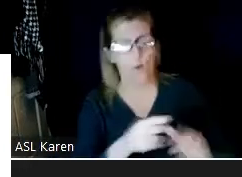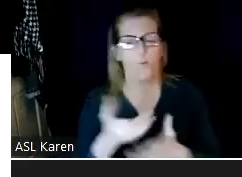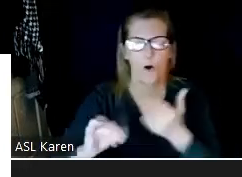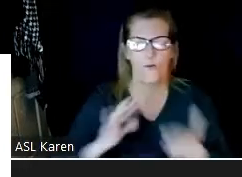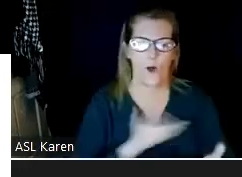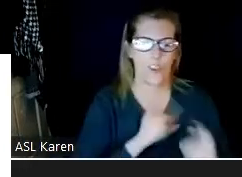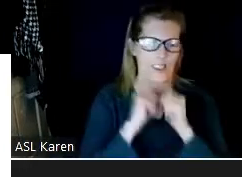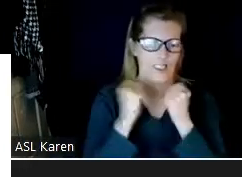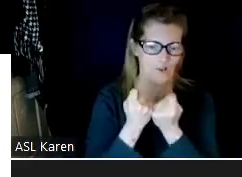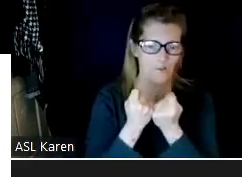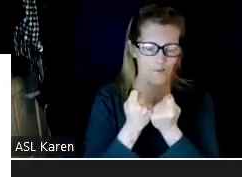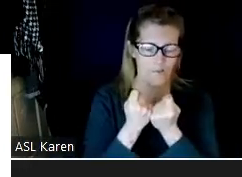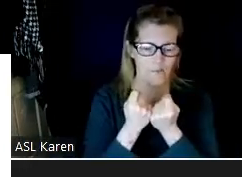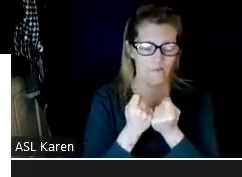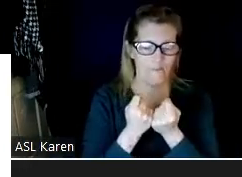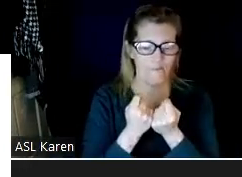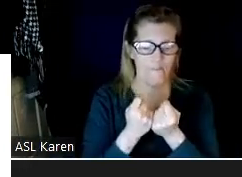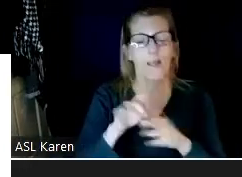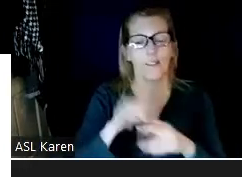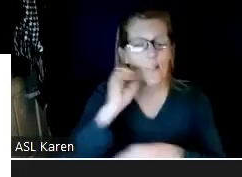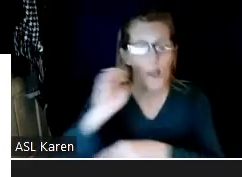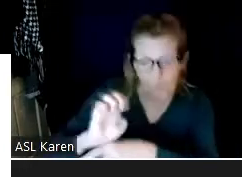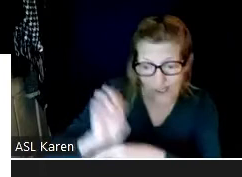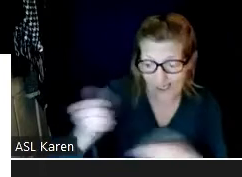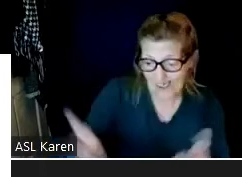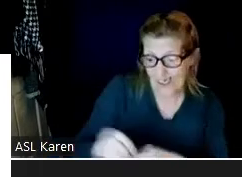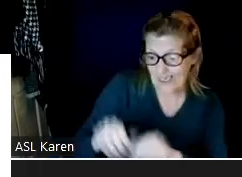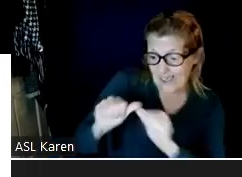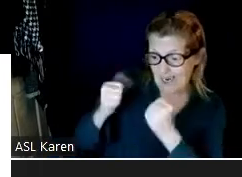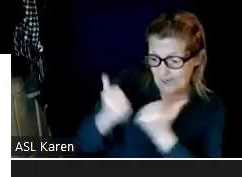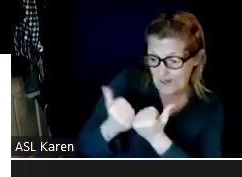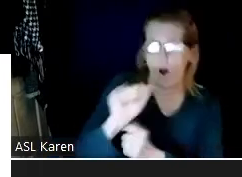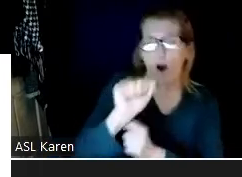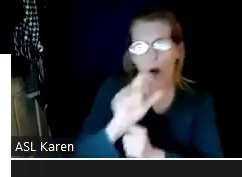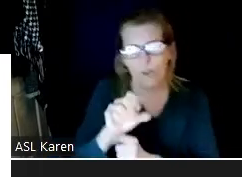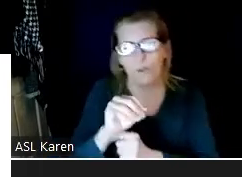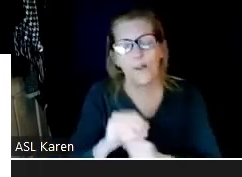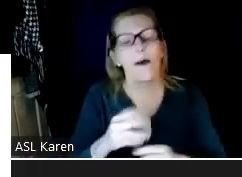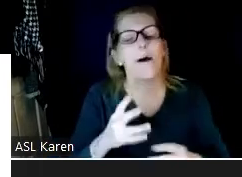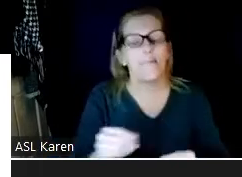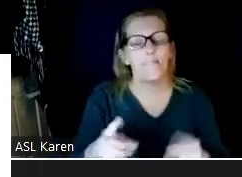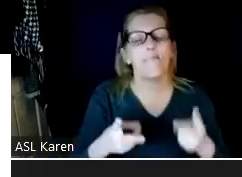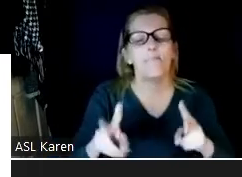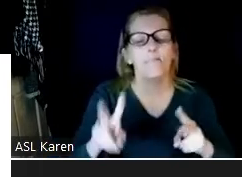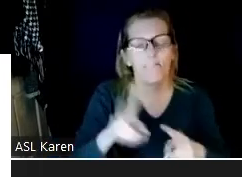And that means both as employees here at the agency, and also as valued partners as we do our work.